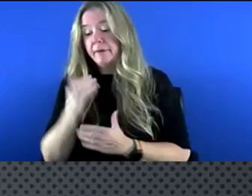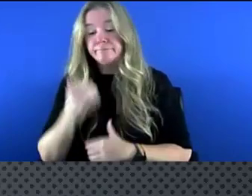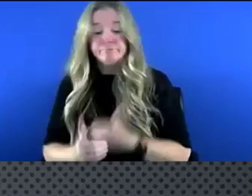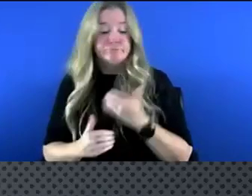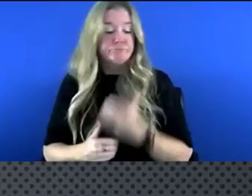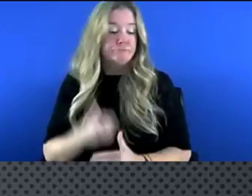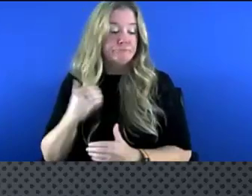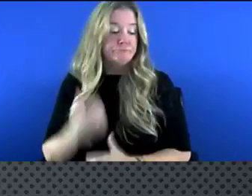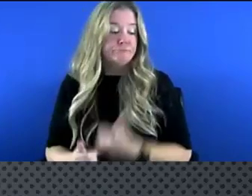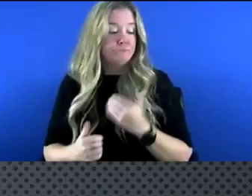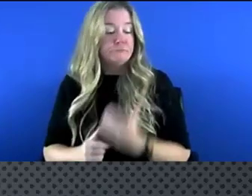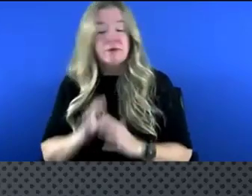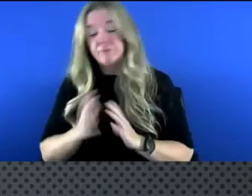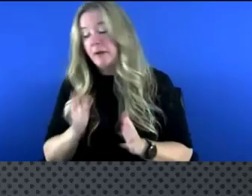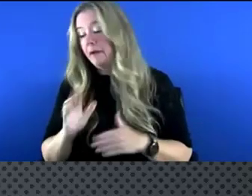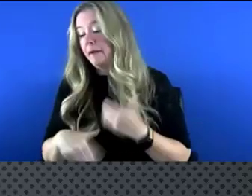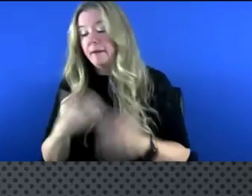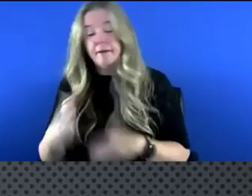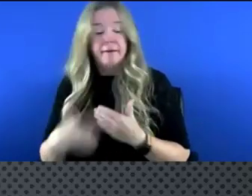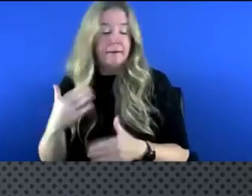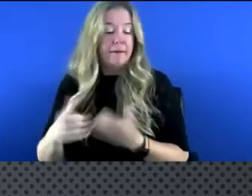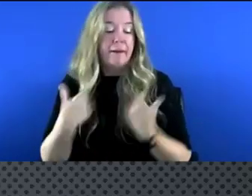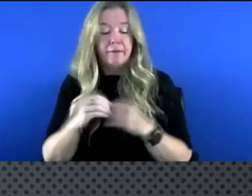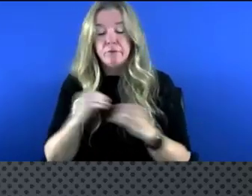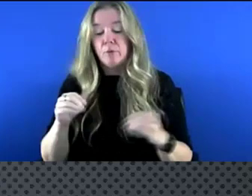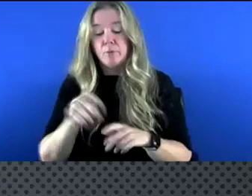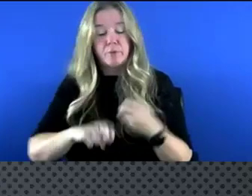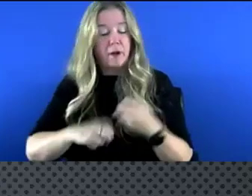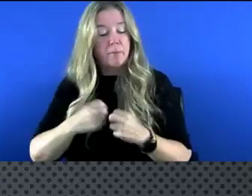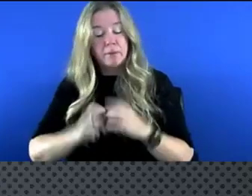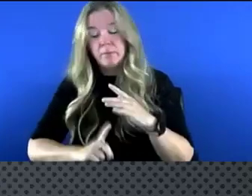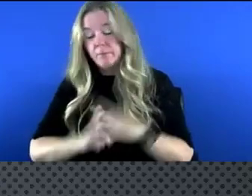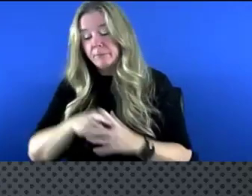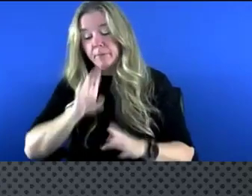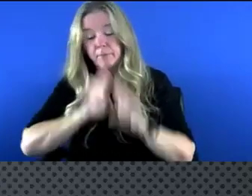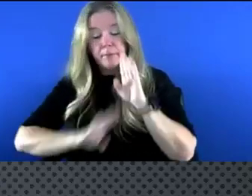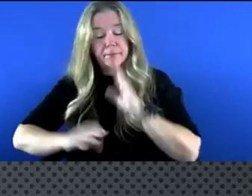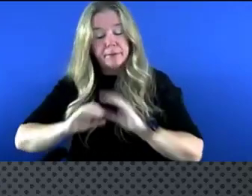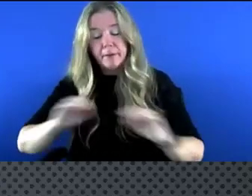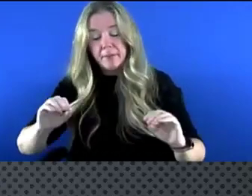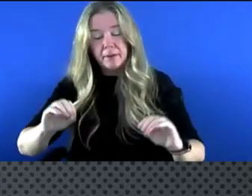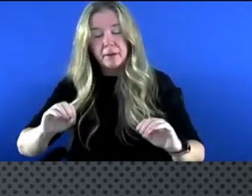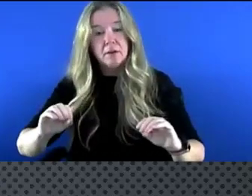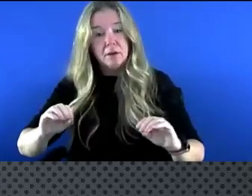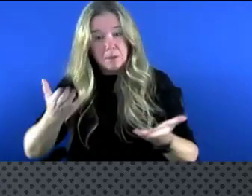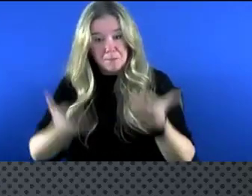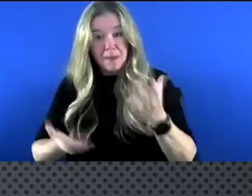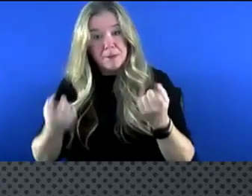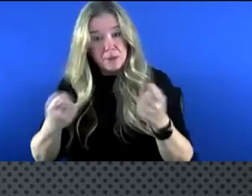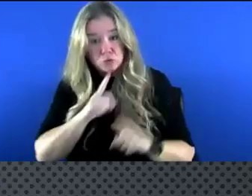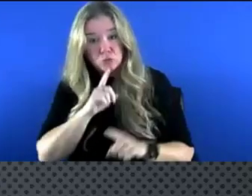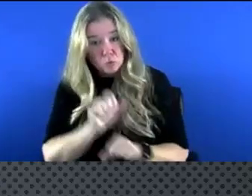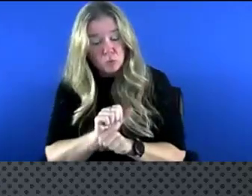and everything is fine and you don't have any questions about deaf blindness. And that could be true. But I think